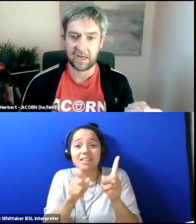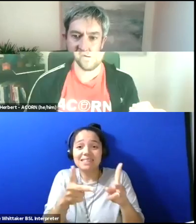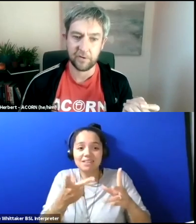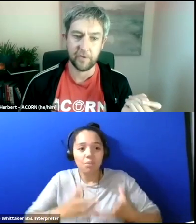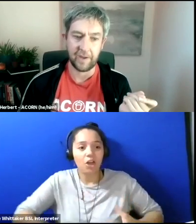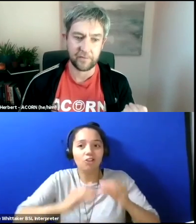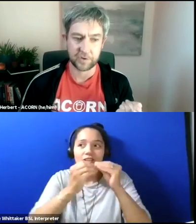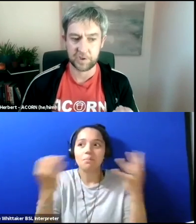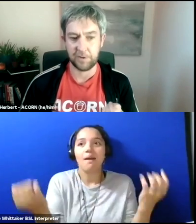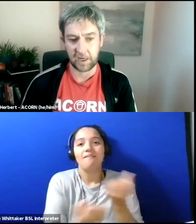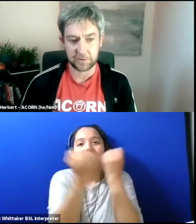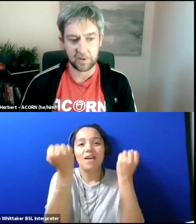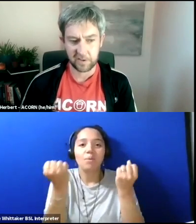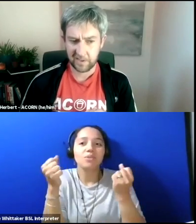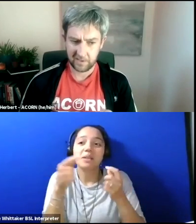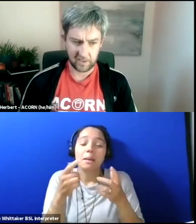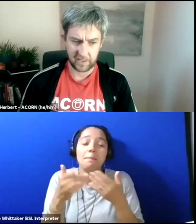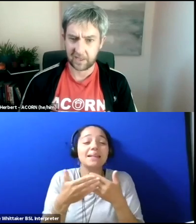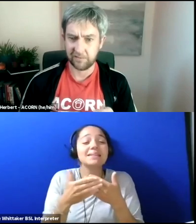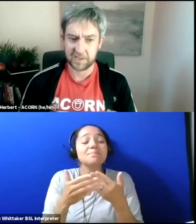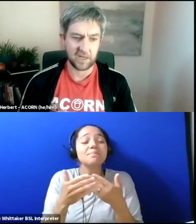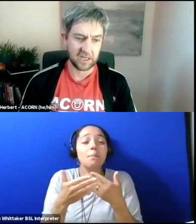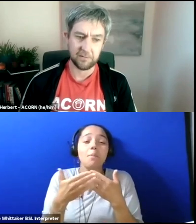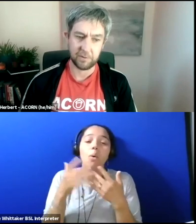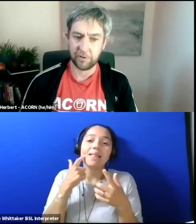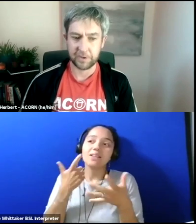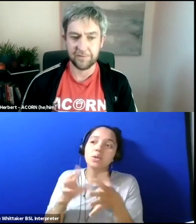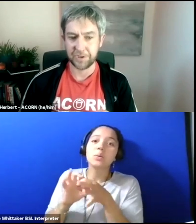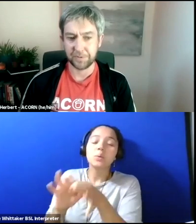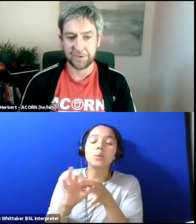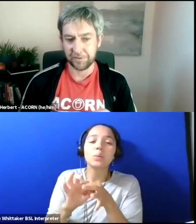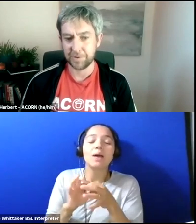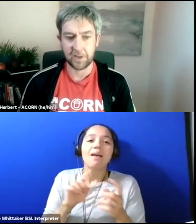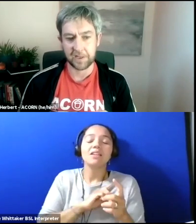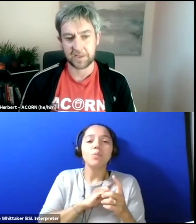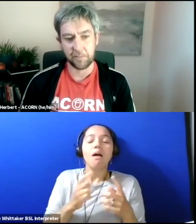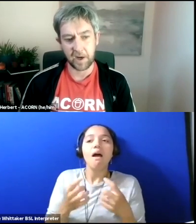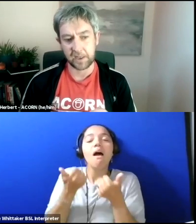by powerful forces to engage with. And that resonated me with what UVW do as well in that same way.